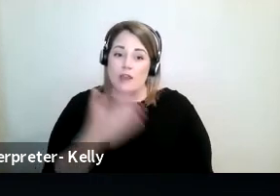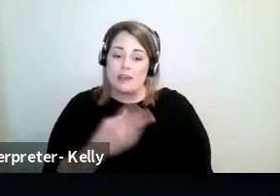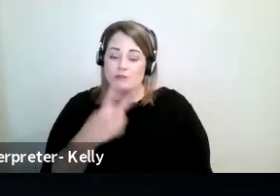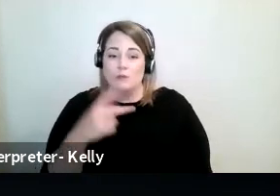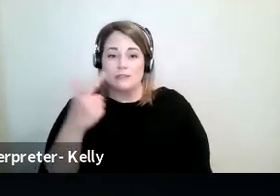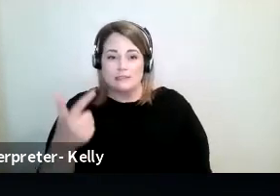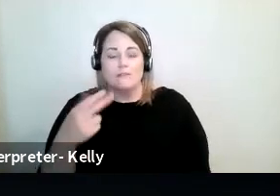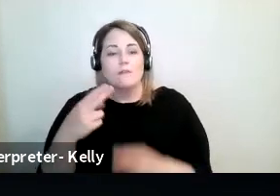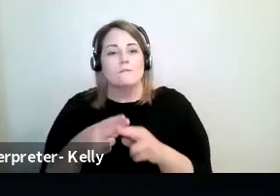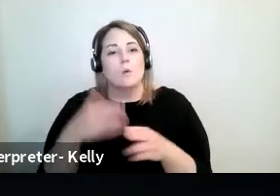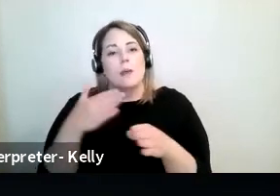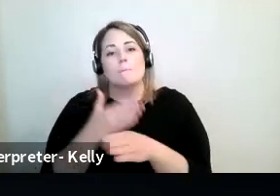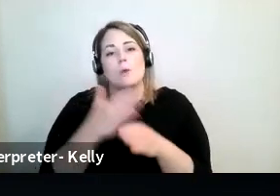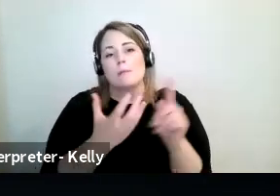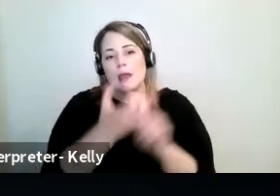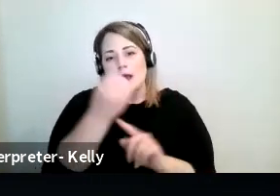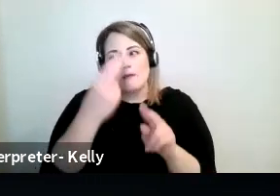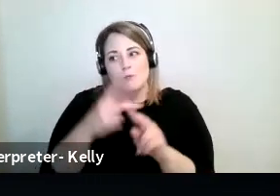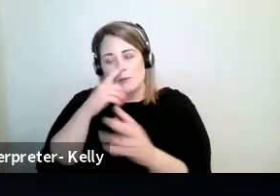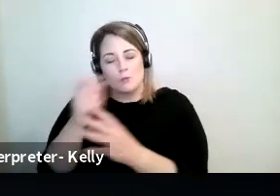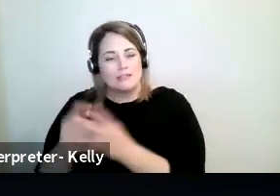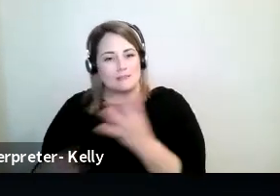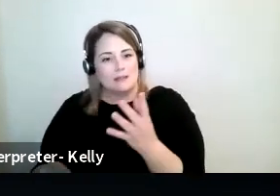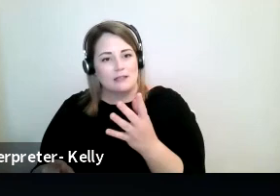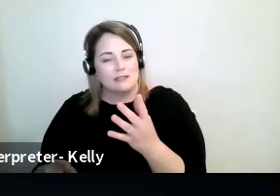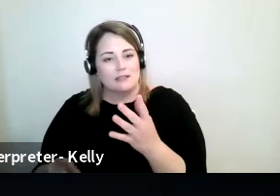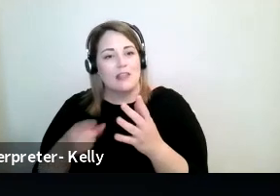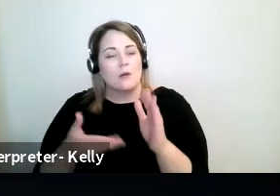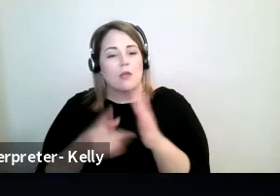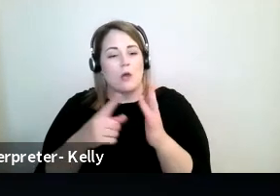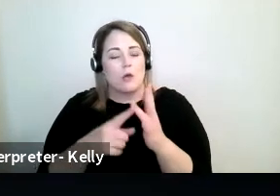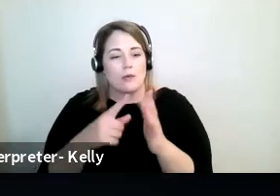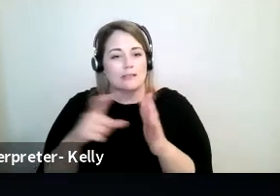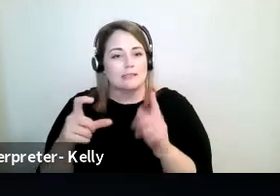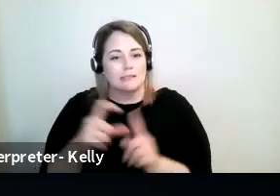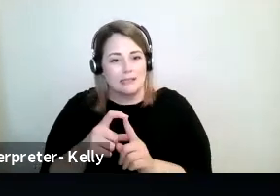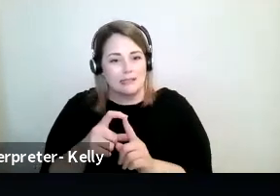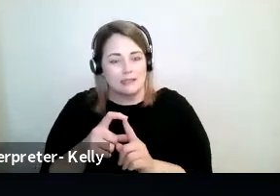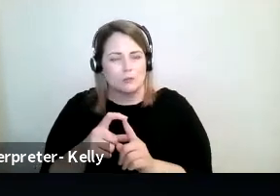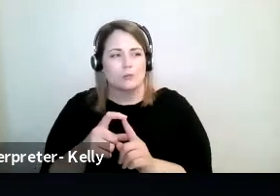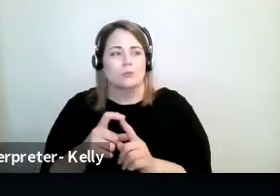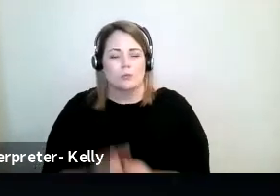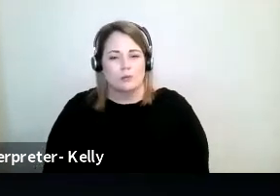outcomes for people living with disability in the OECD. I think those are the numbers, but - - -